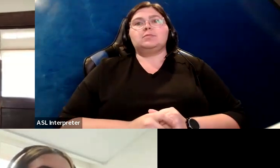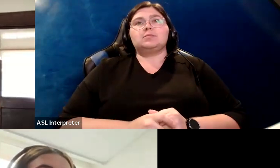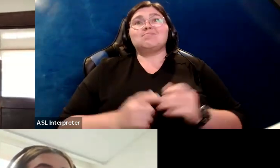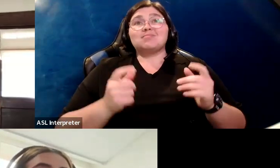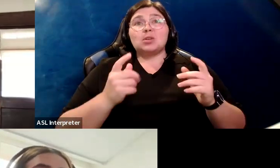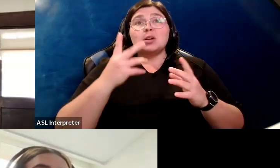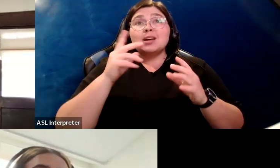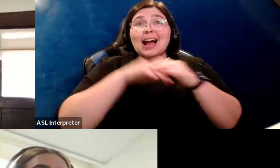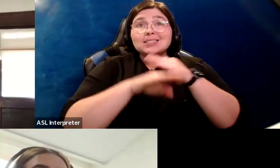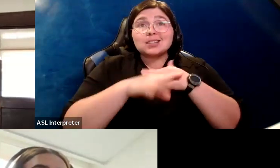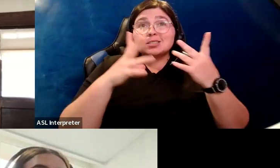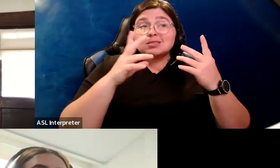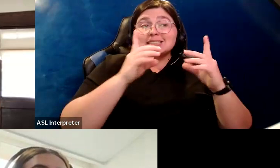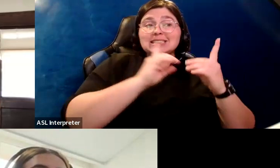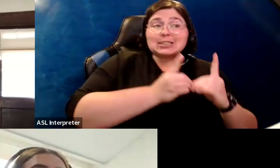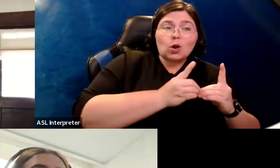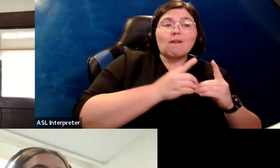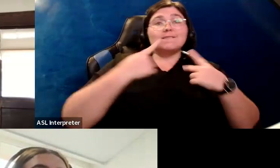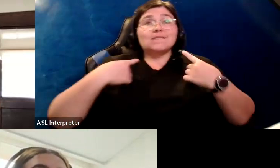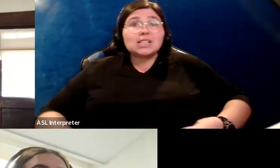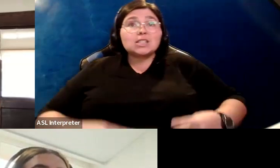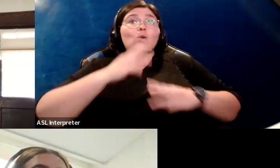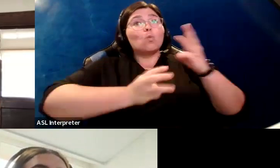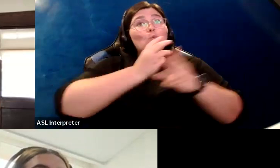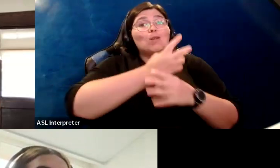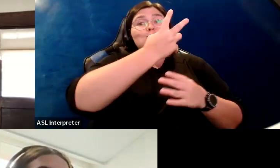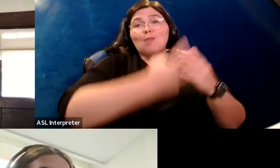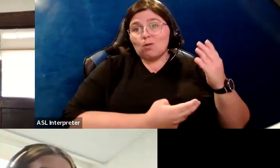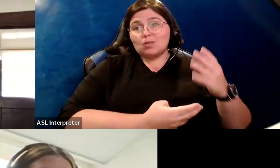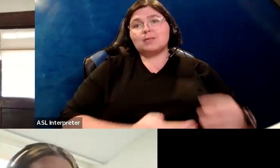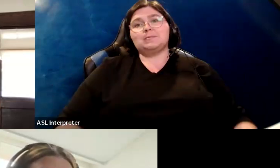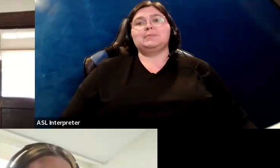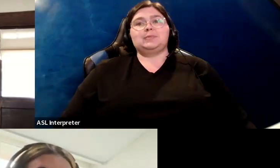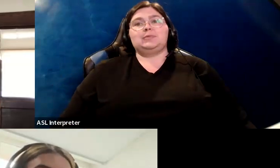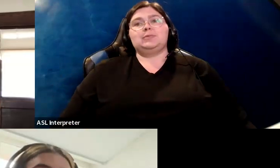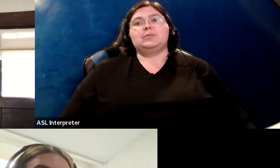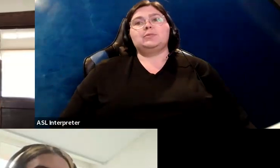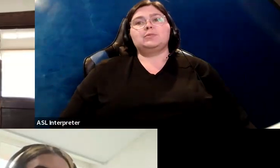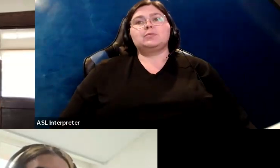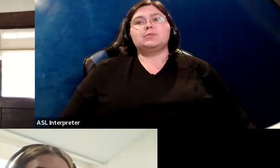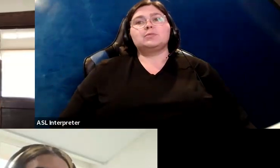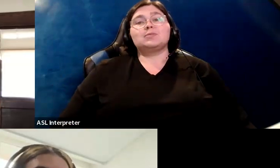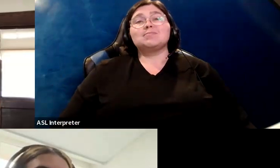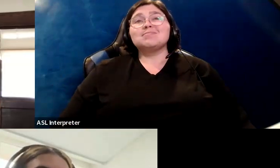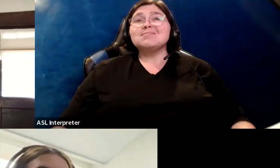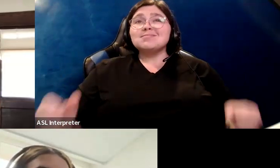For too long, people with disability were marginalized.